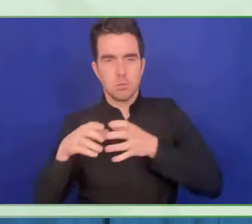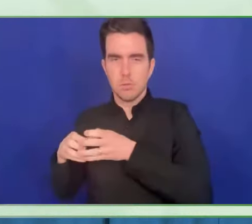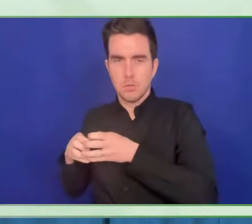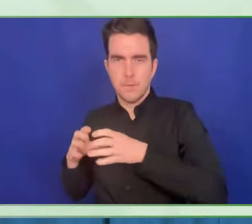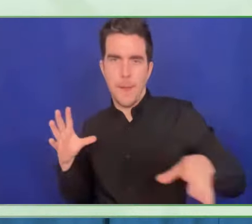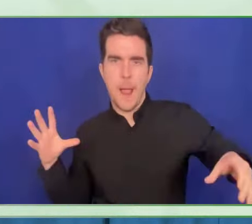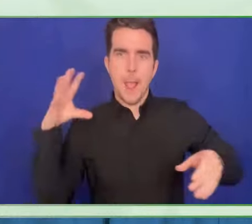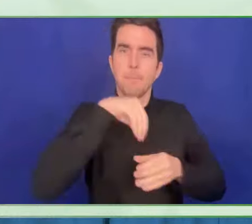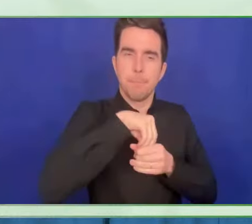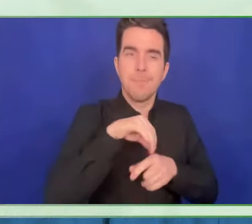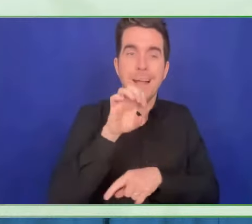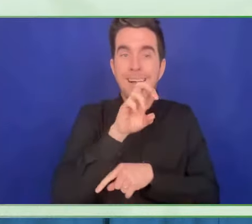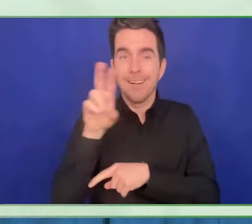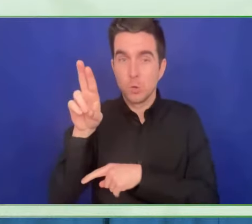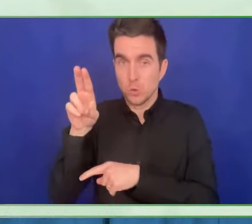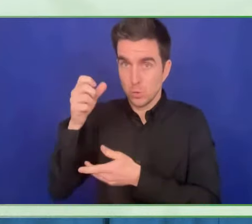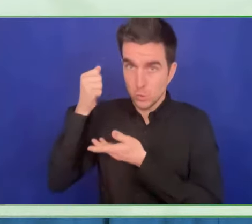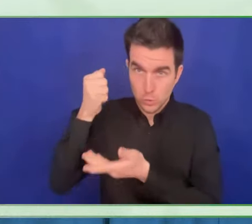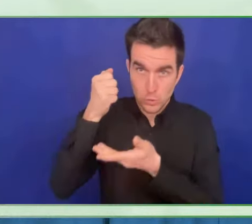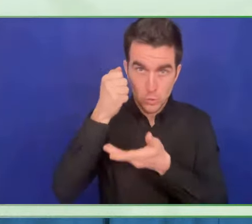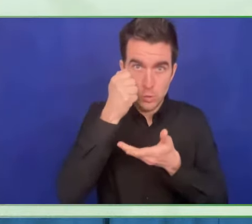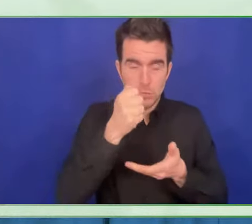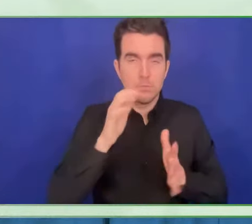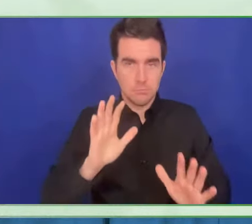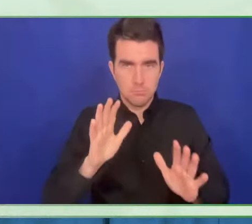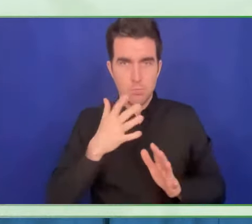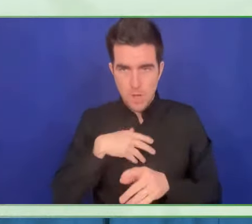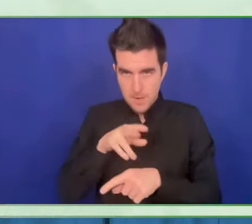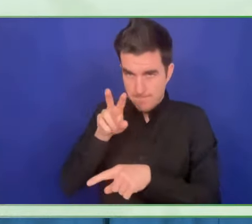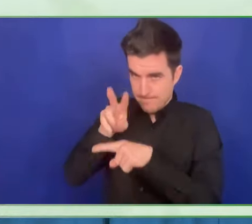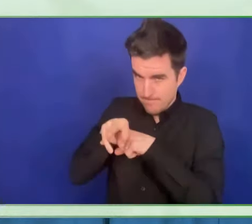be put forward the work that we do in the EU institutions.